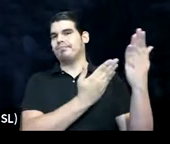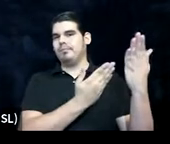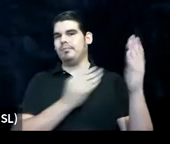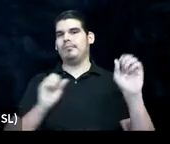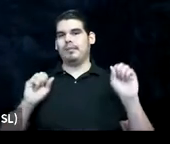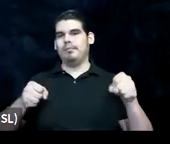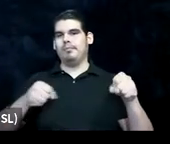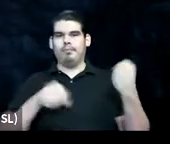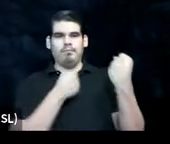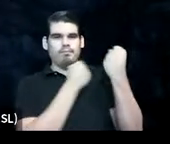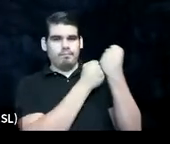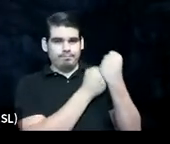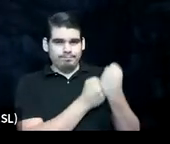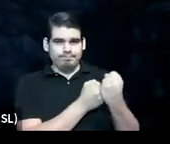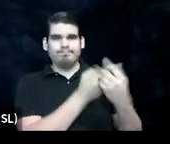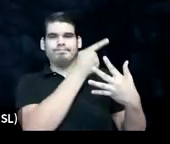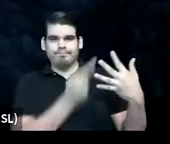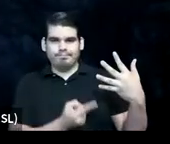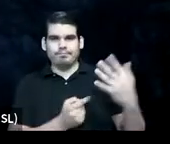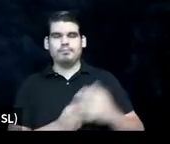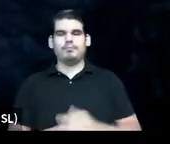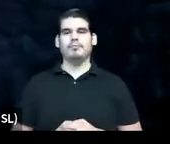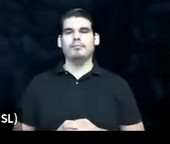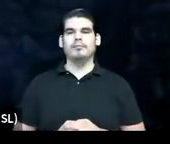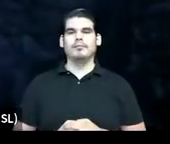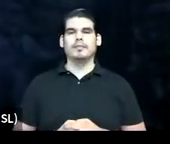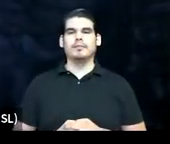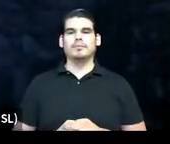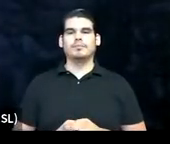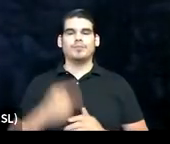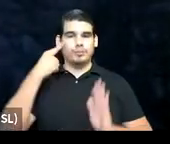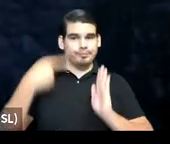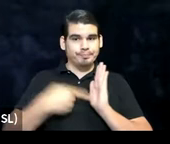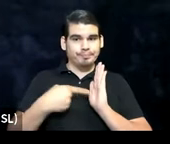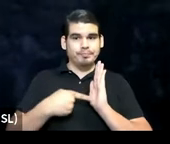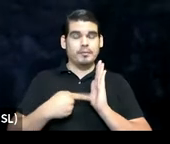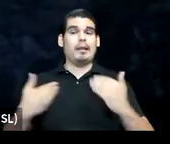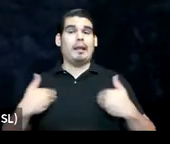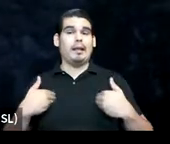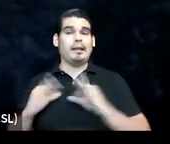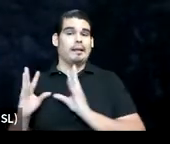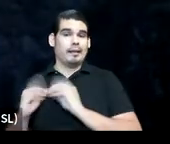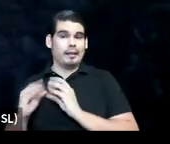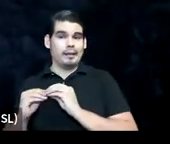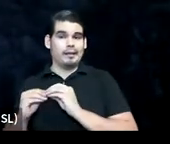the five that get the most votes are basically the ones that are sponsored So,